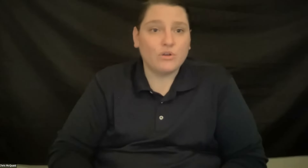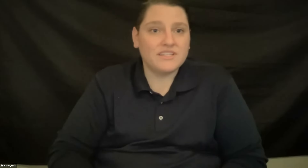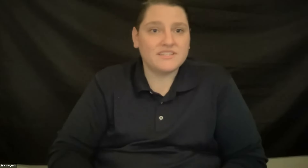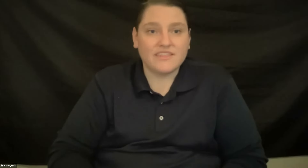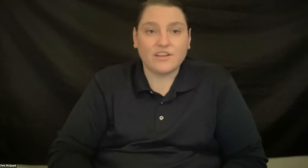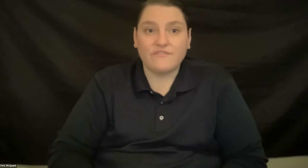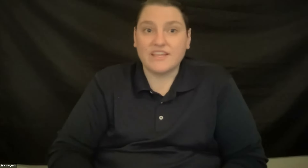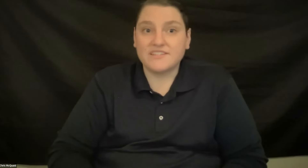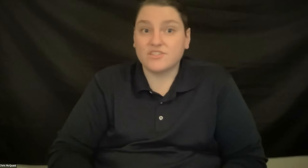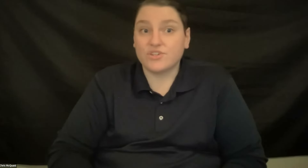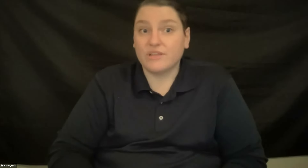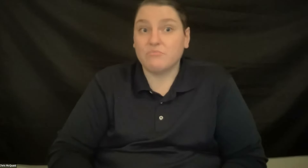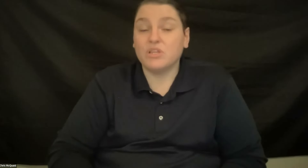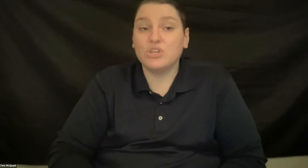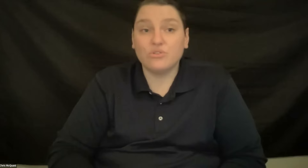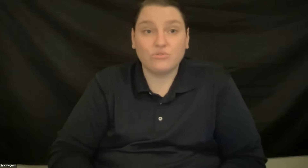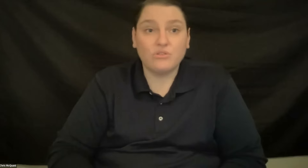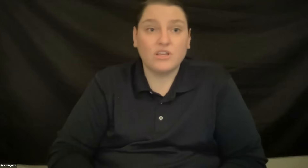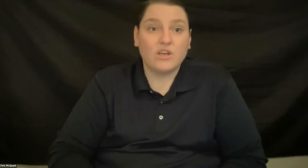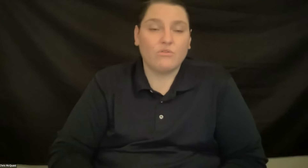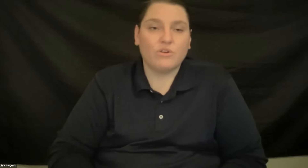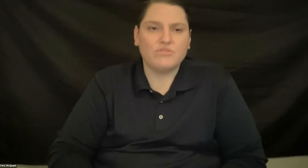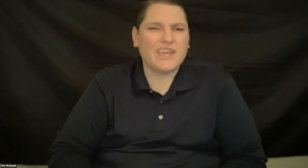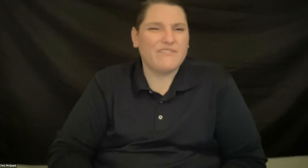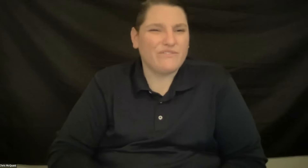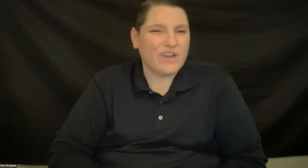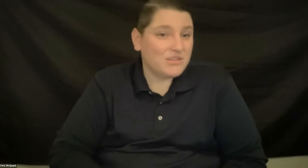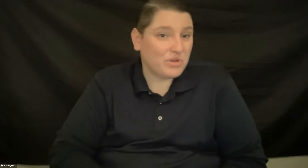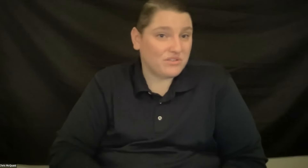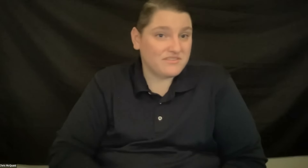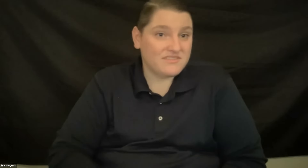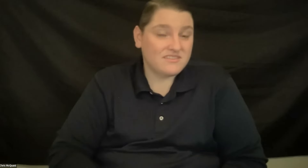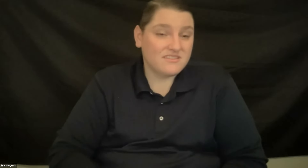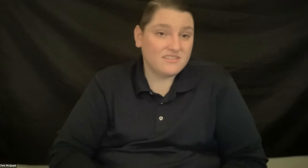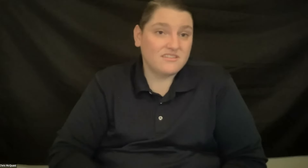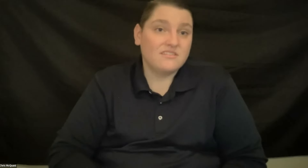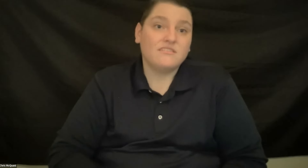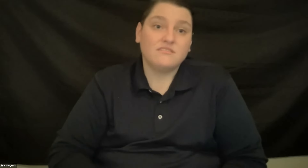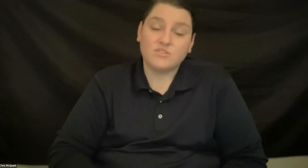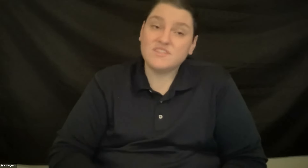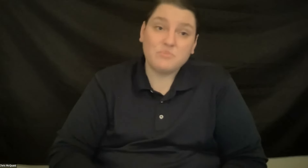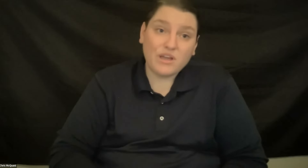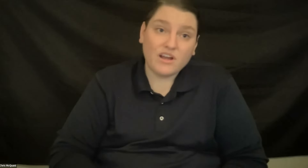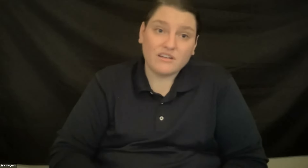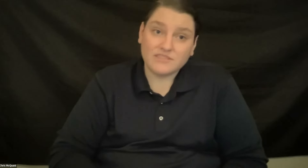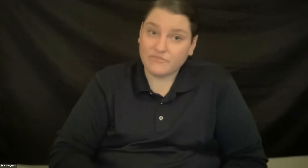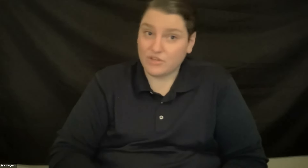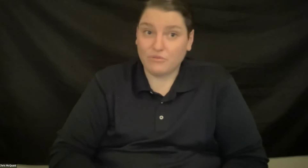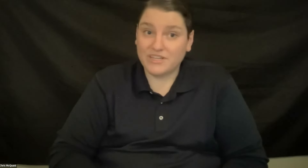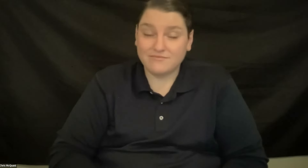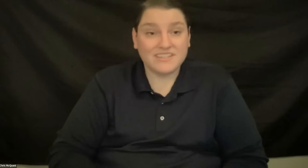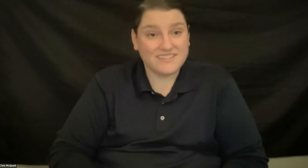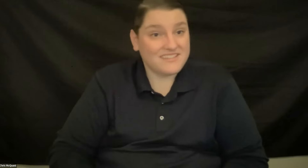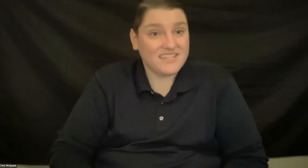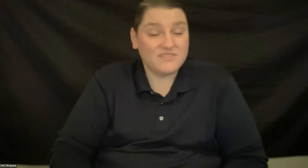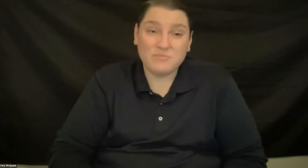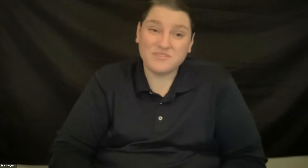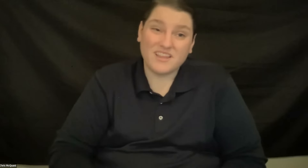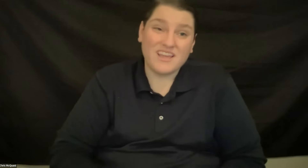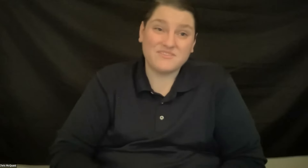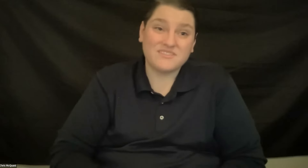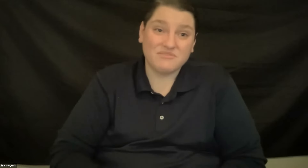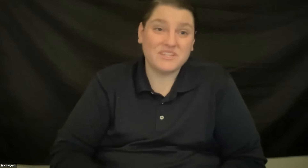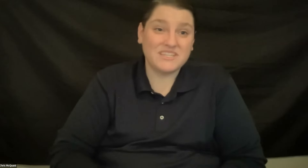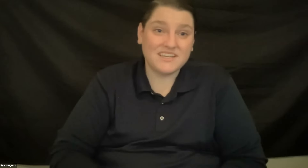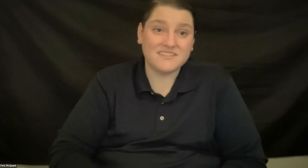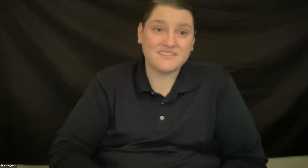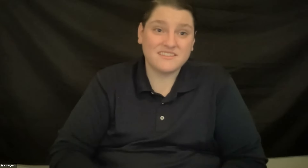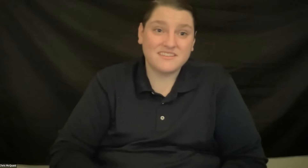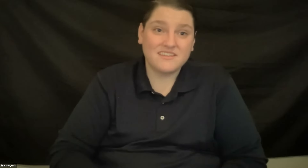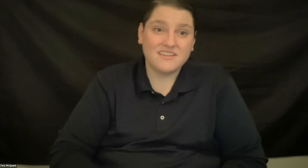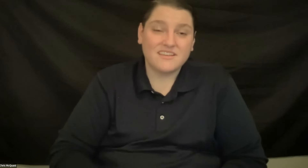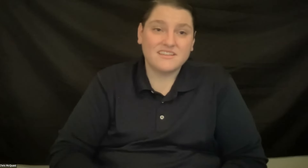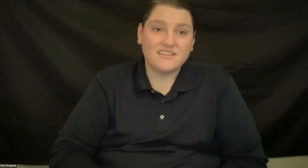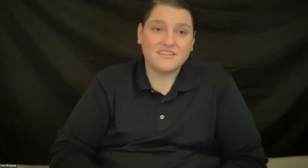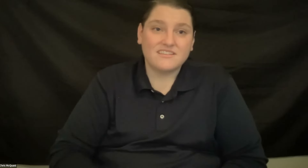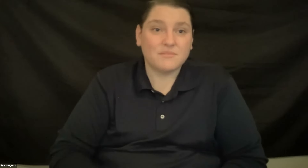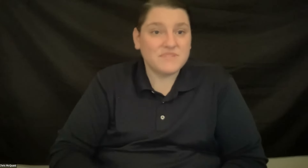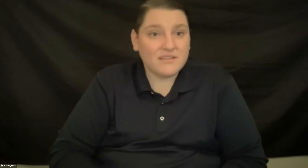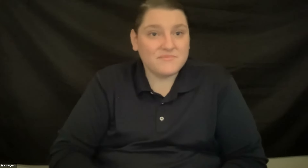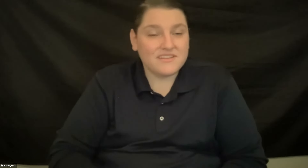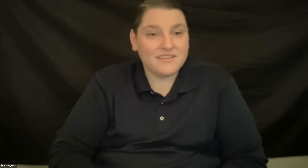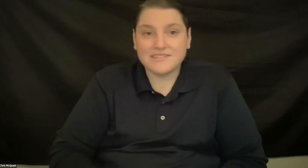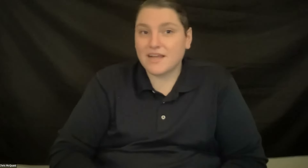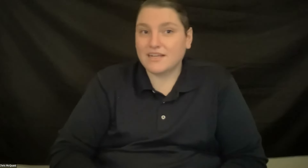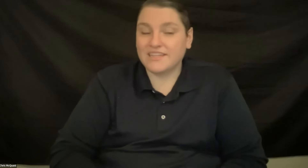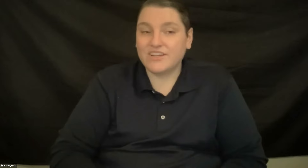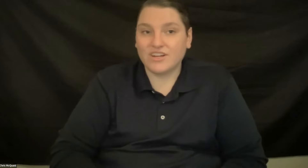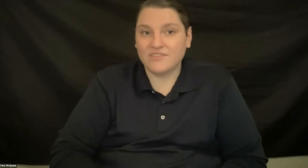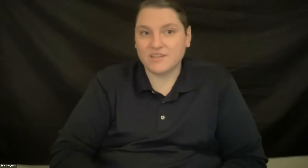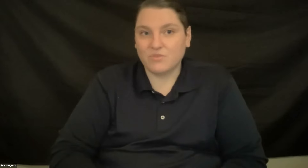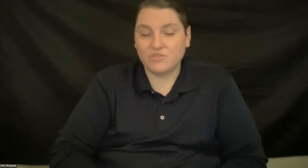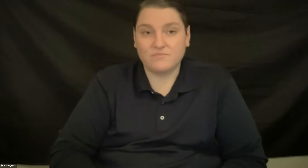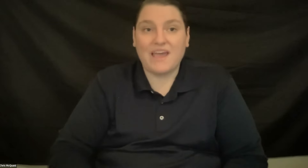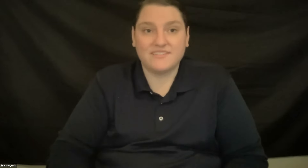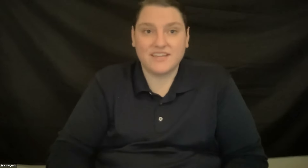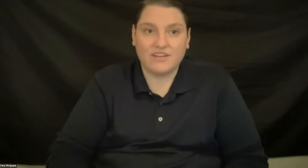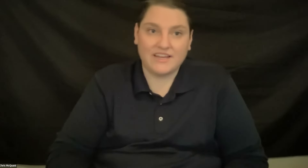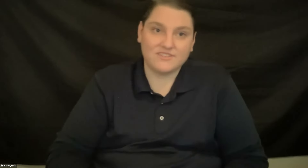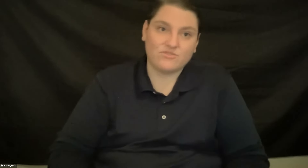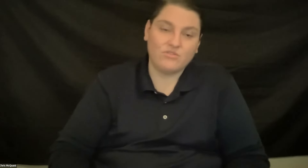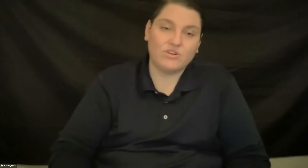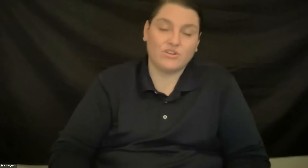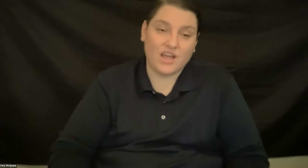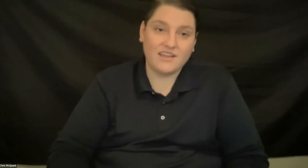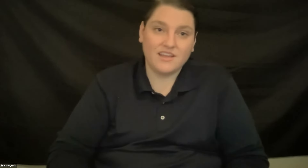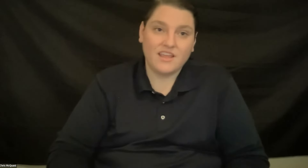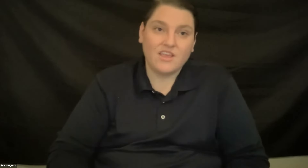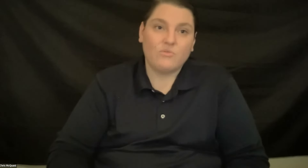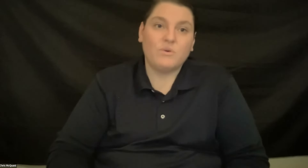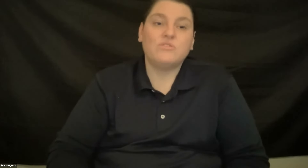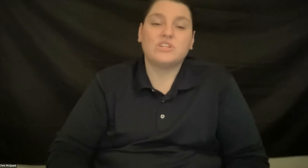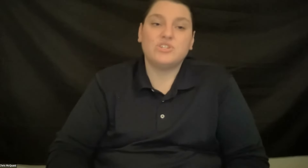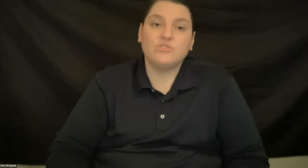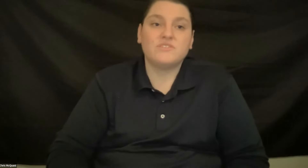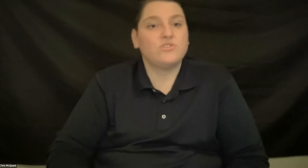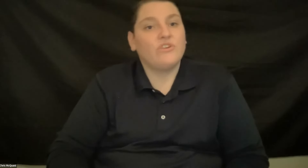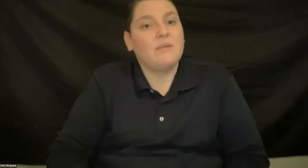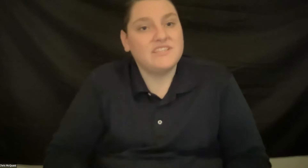that their head is up so that air can get in and out of their pipe. You want to make sure that they have a heartbeat. So, keep an eye on that pulse.